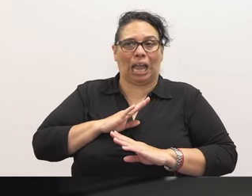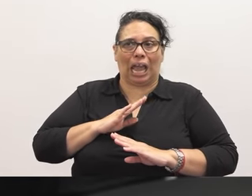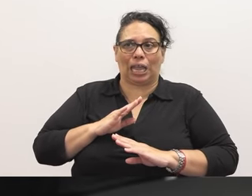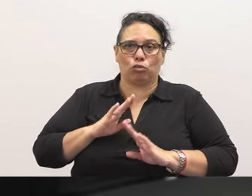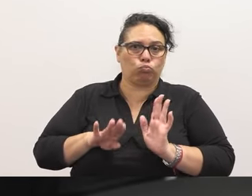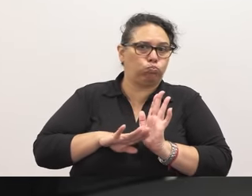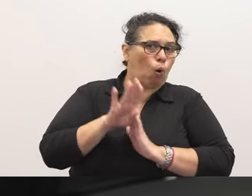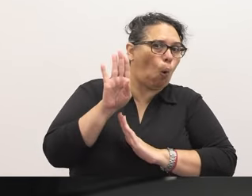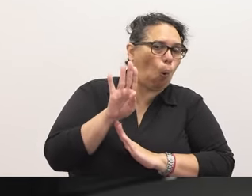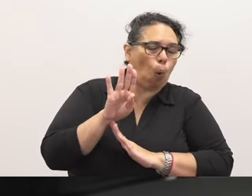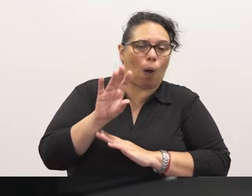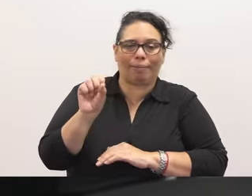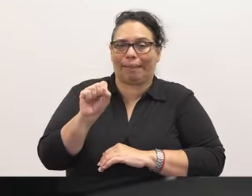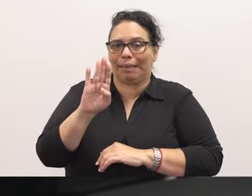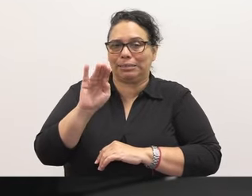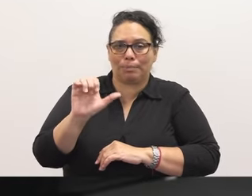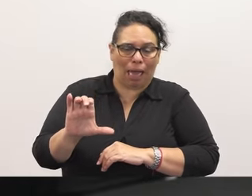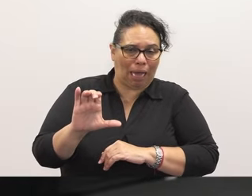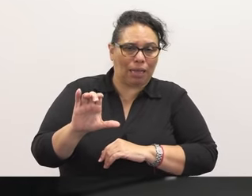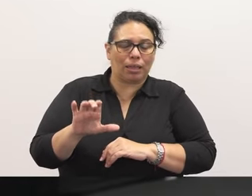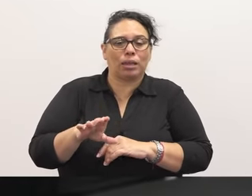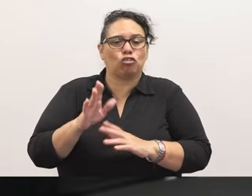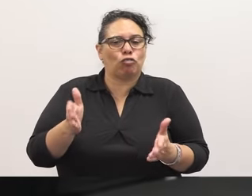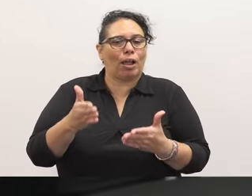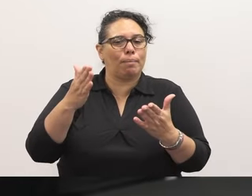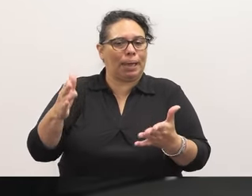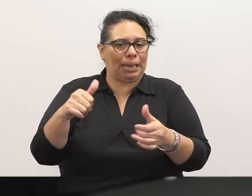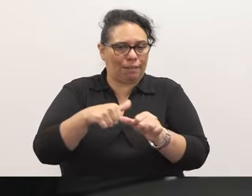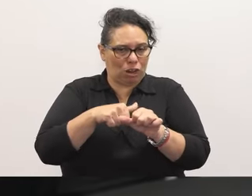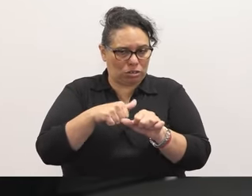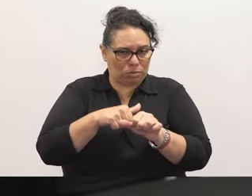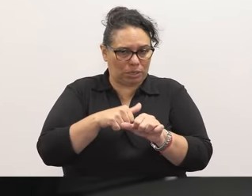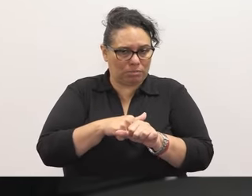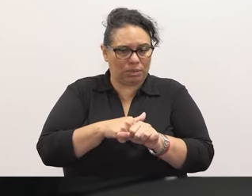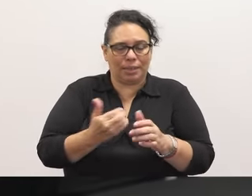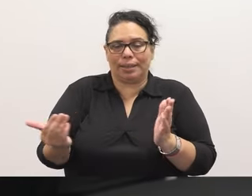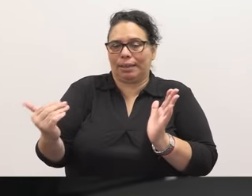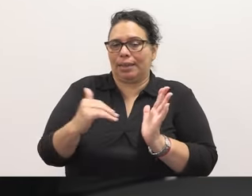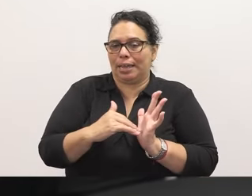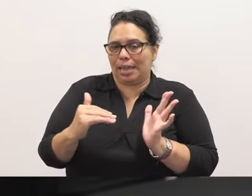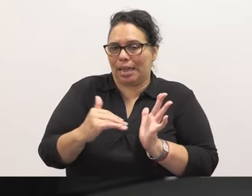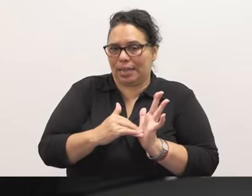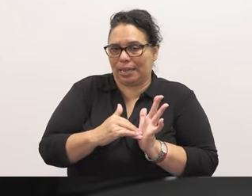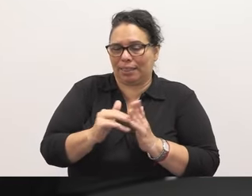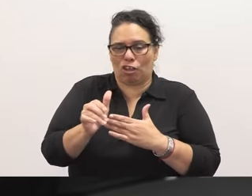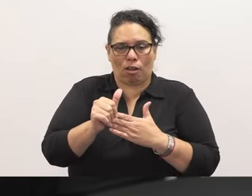you would be recommended for algebra. And once again, these are guidelines that we create